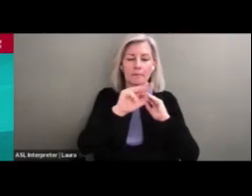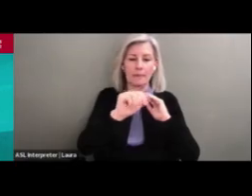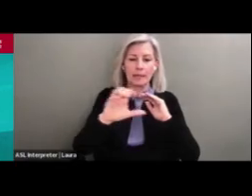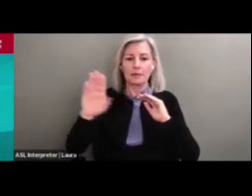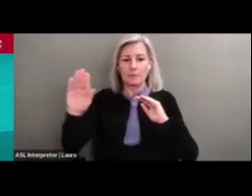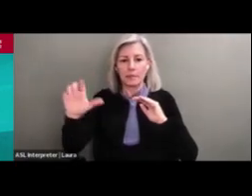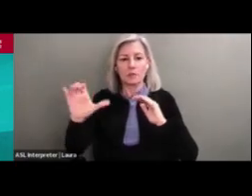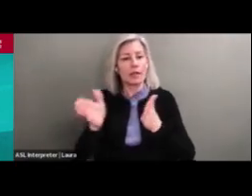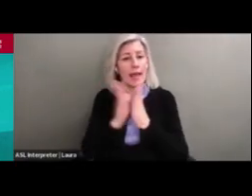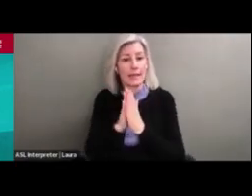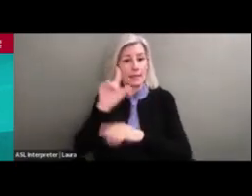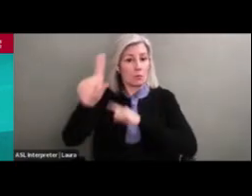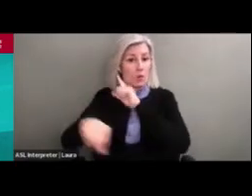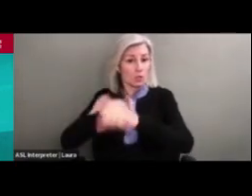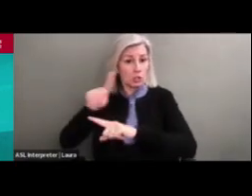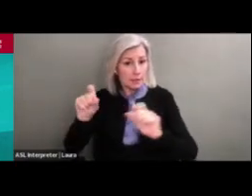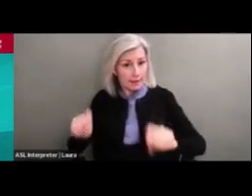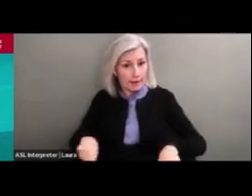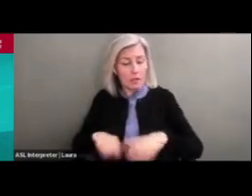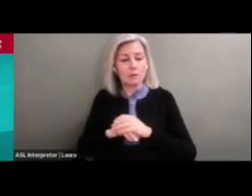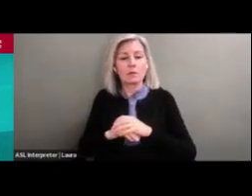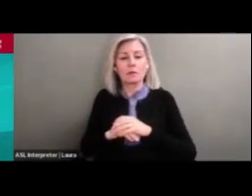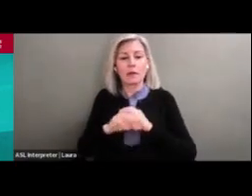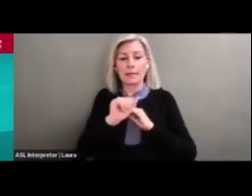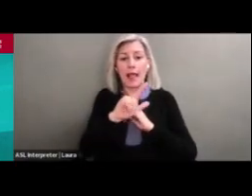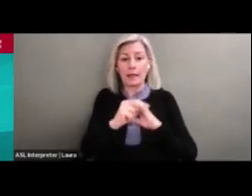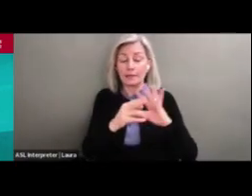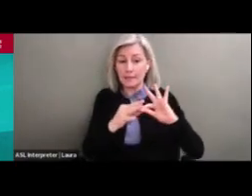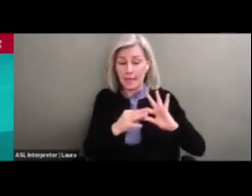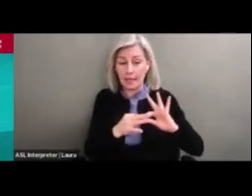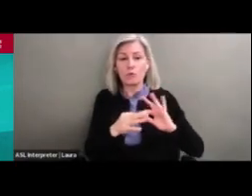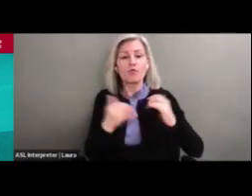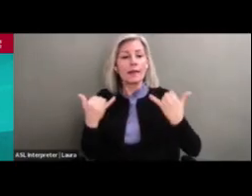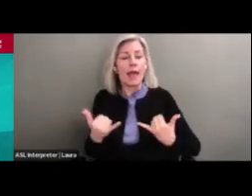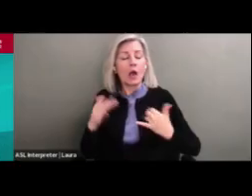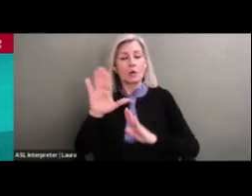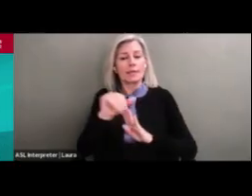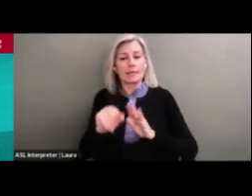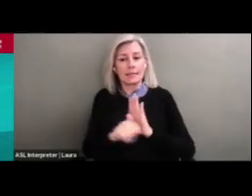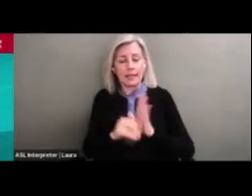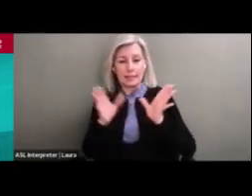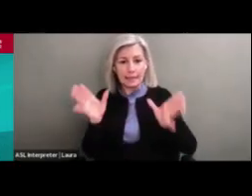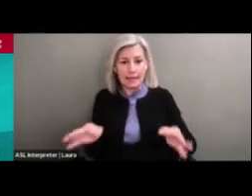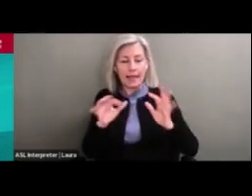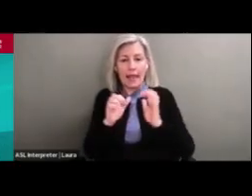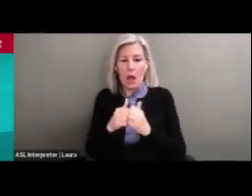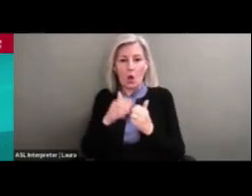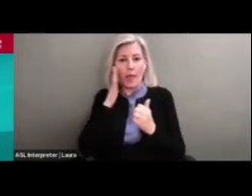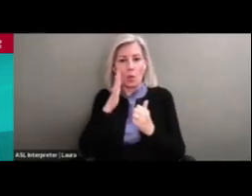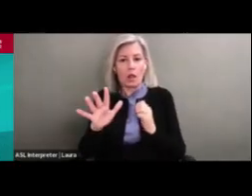For individuals who serve on your state MAC and BAC, you may ask your state leadership specific questions.